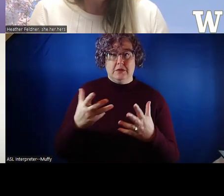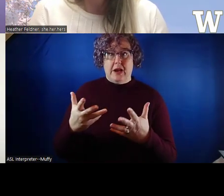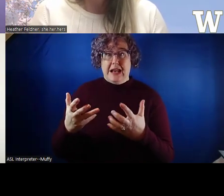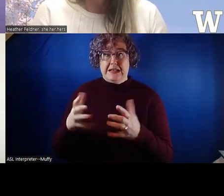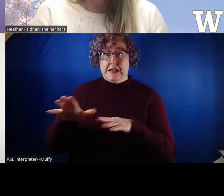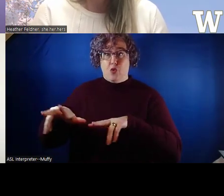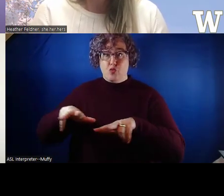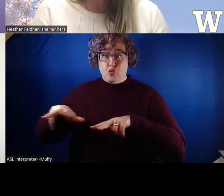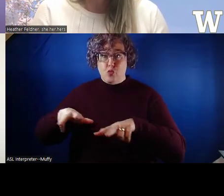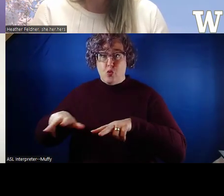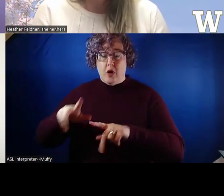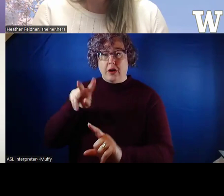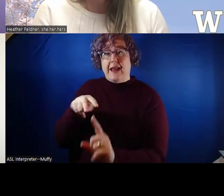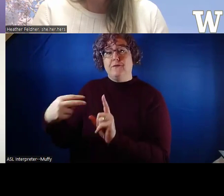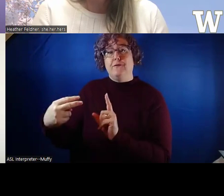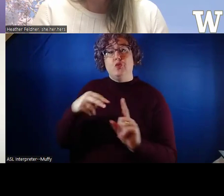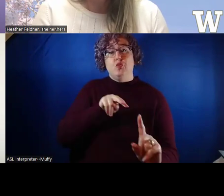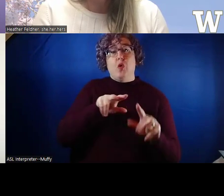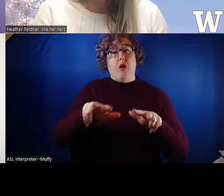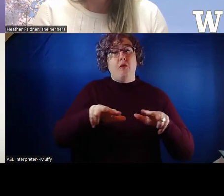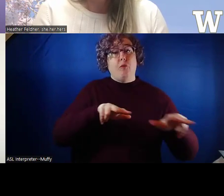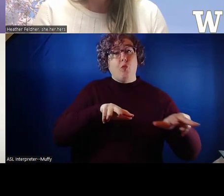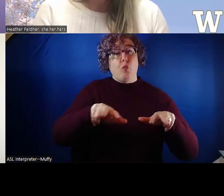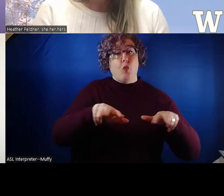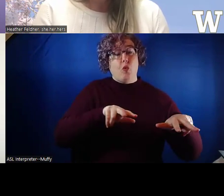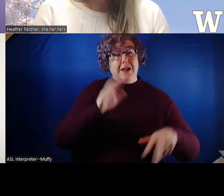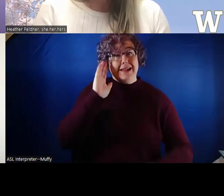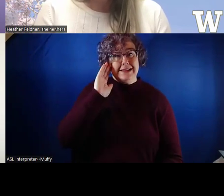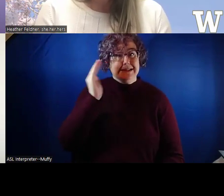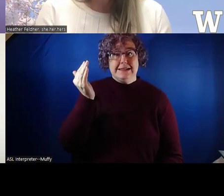or a view of walking seen as the kind of pinnacle